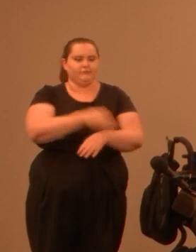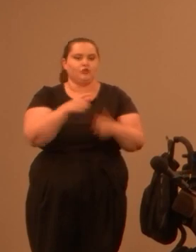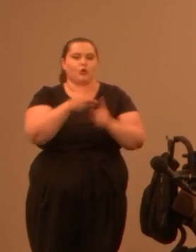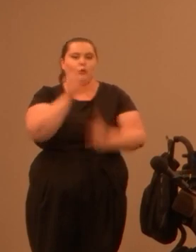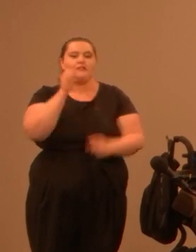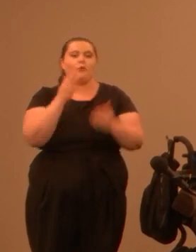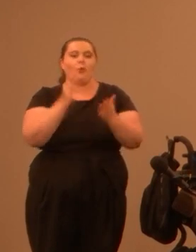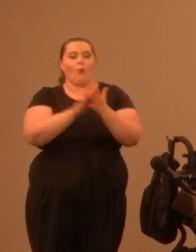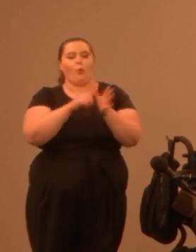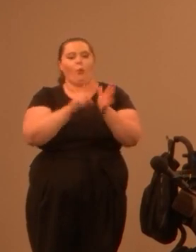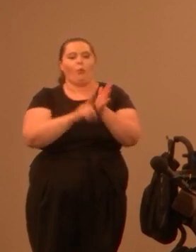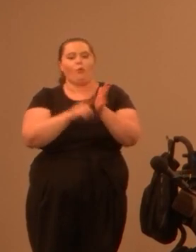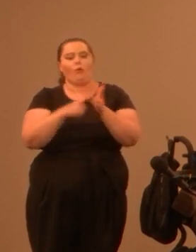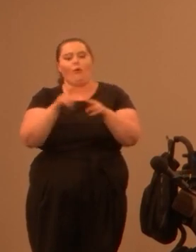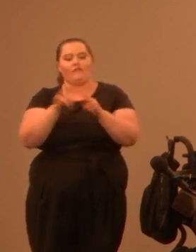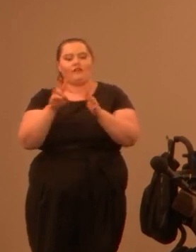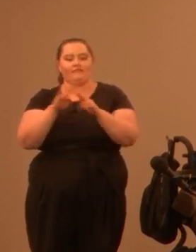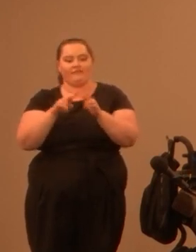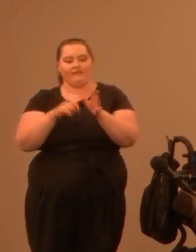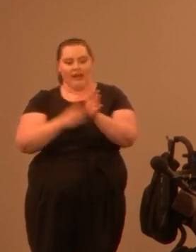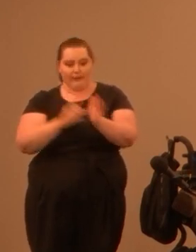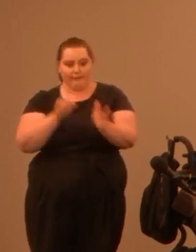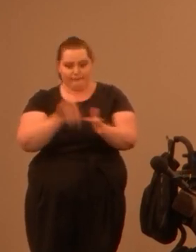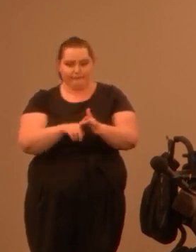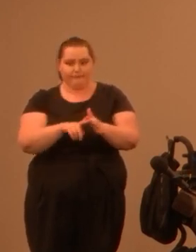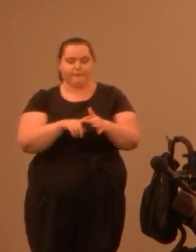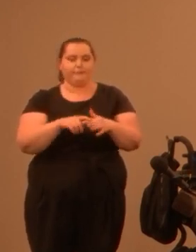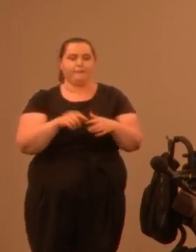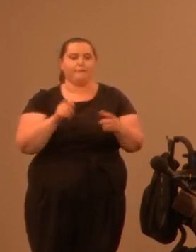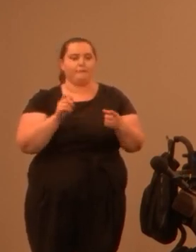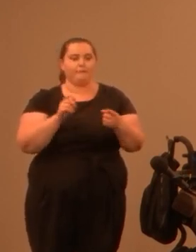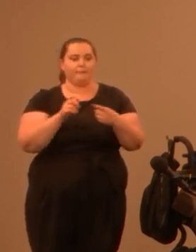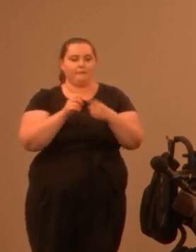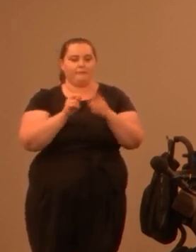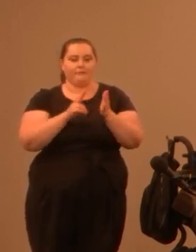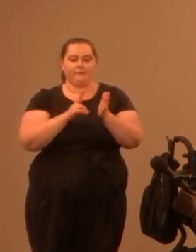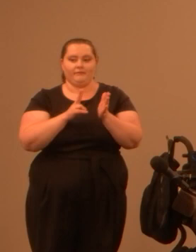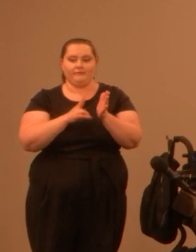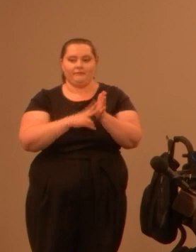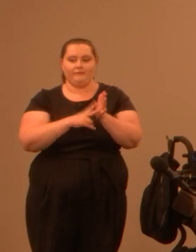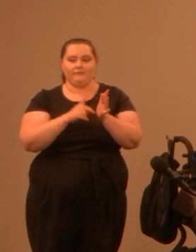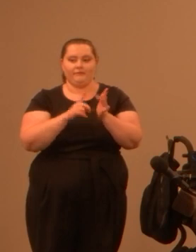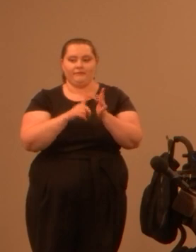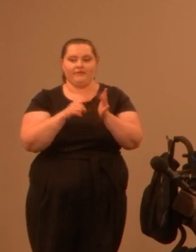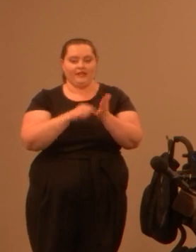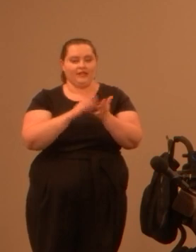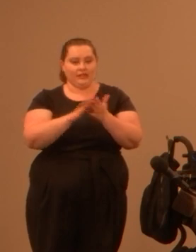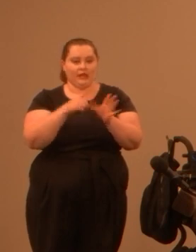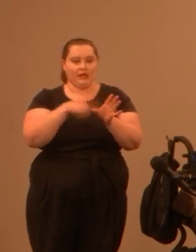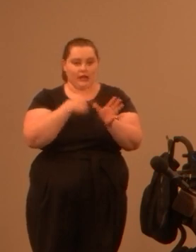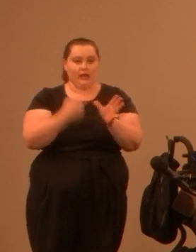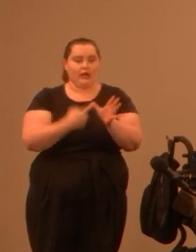are Vithya Vijayakumare. Firstly, let us acknowledge Vithya.